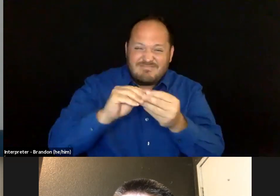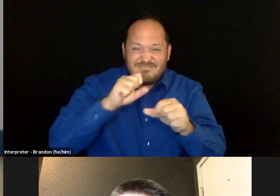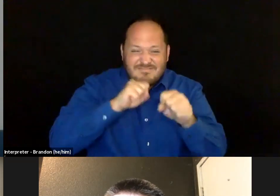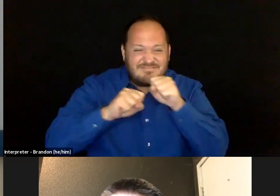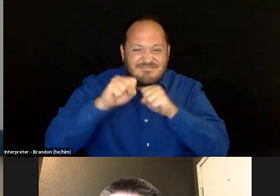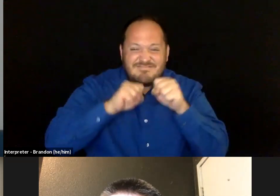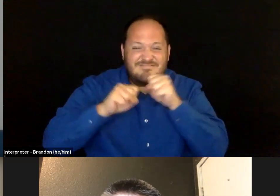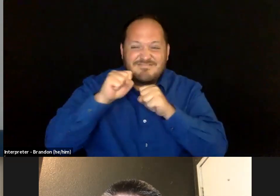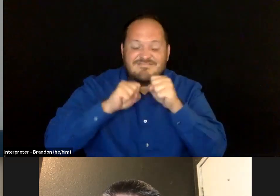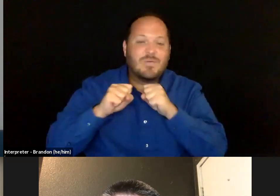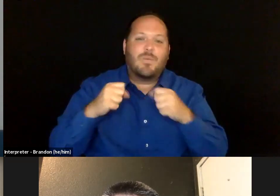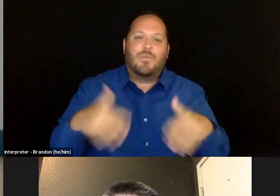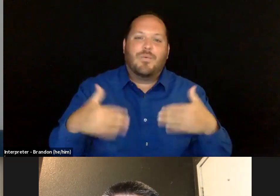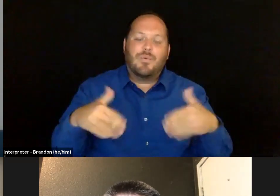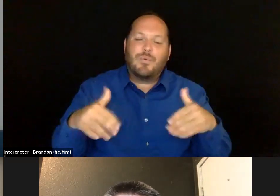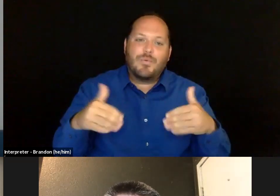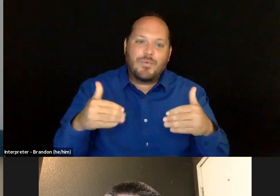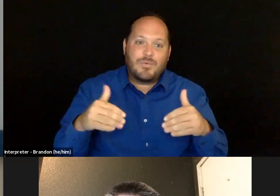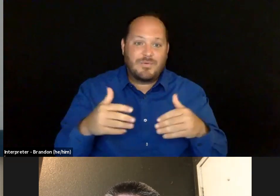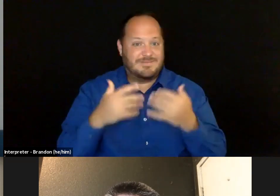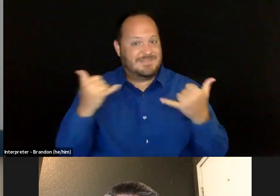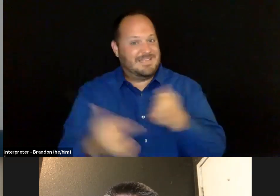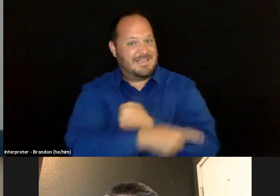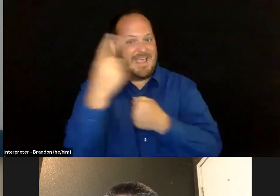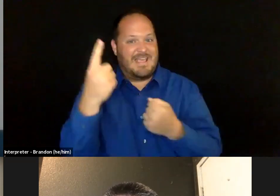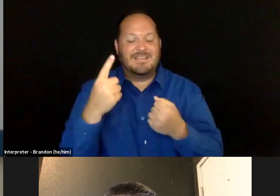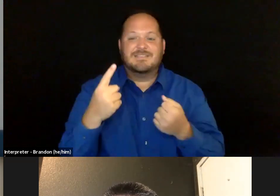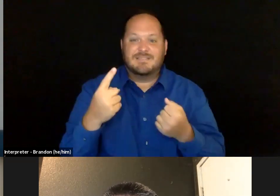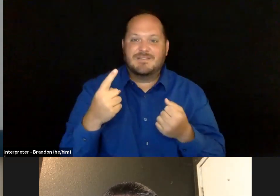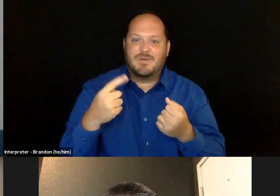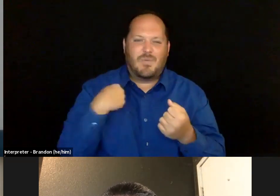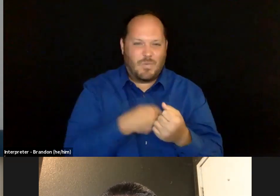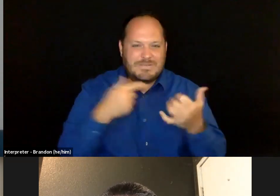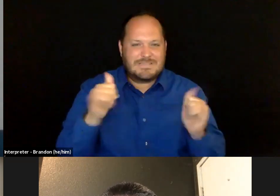institutional as well as state violence, it can be a largely symbolic victory.